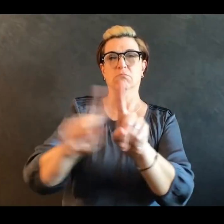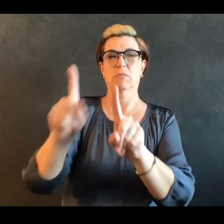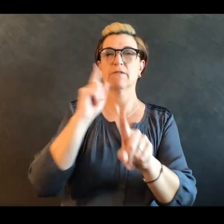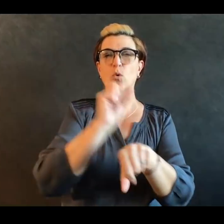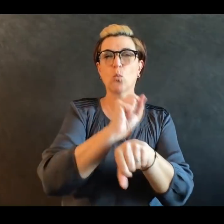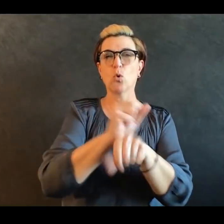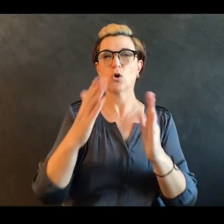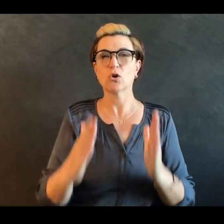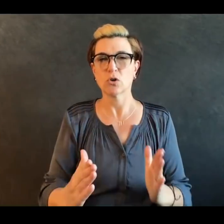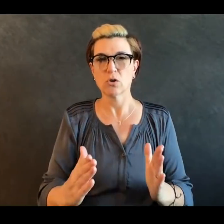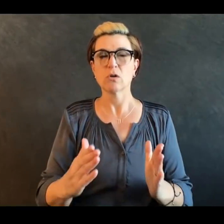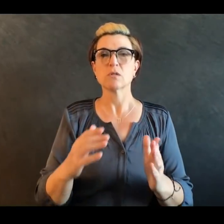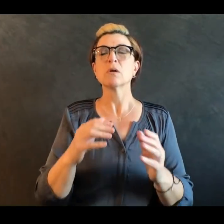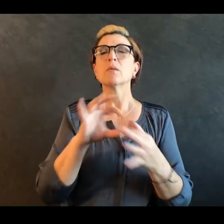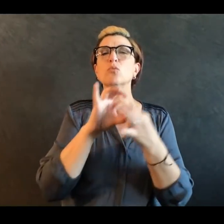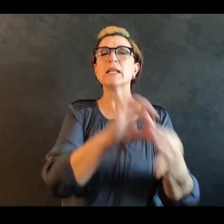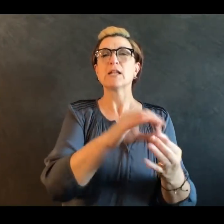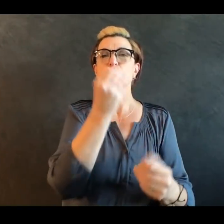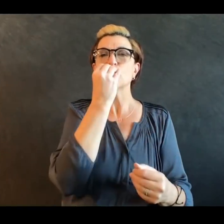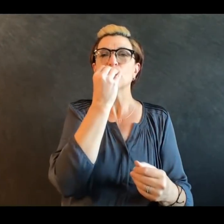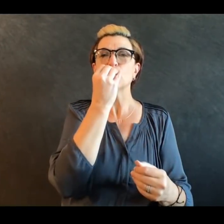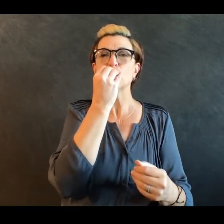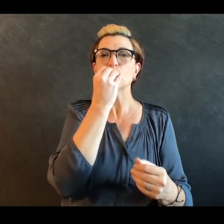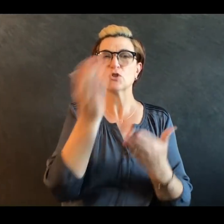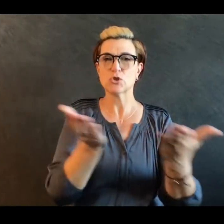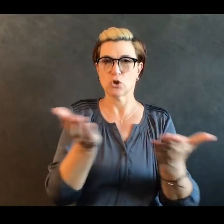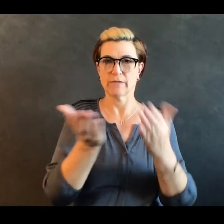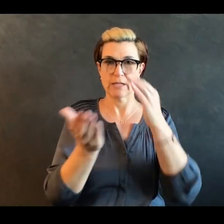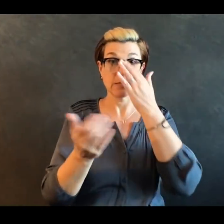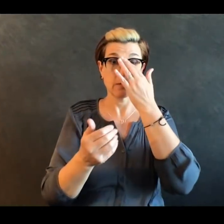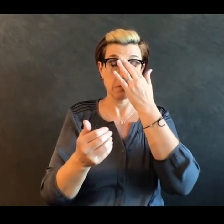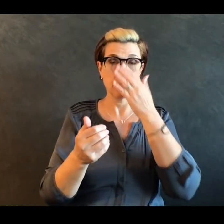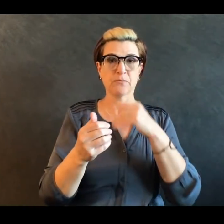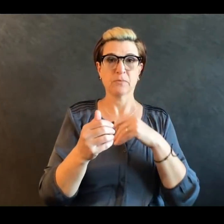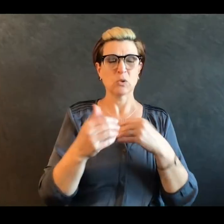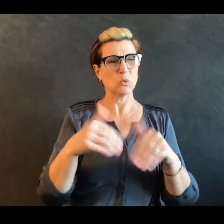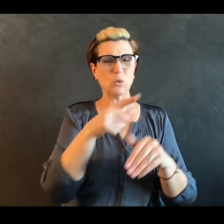food processing profession because it's a profession it's incredible what they